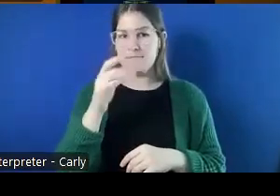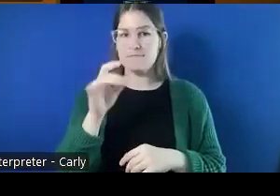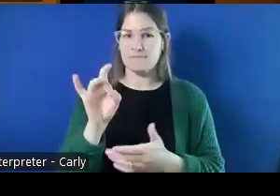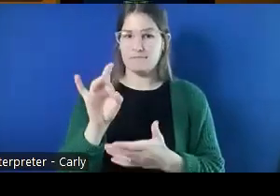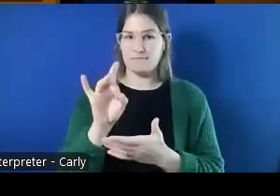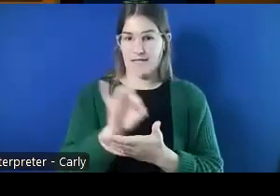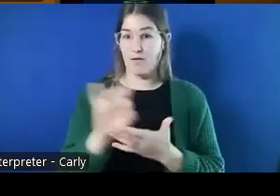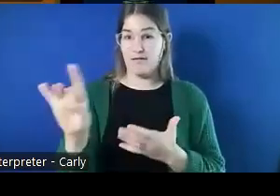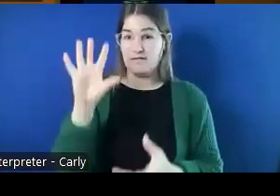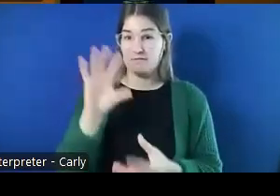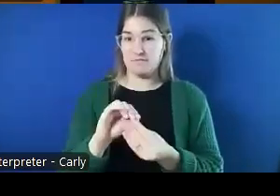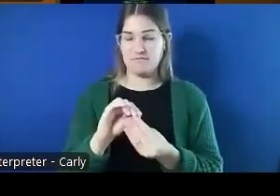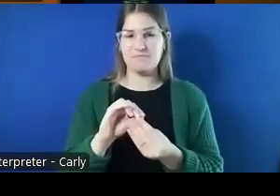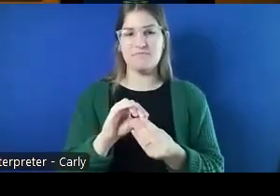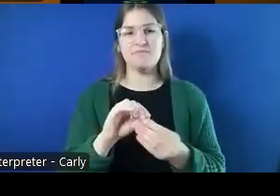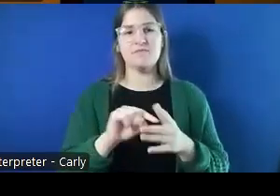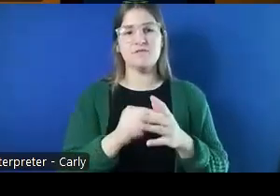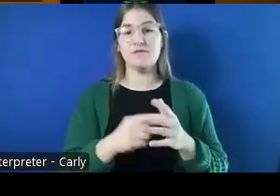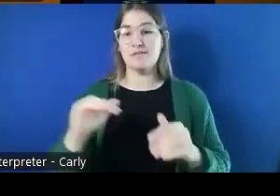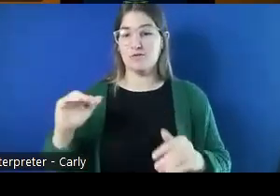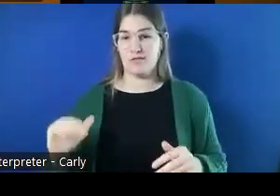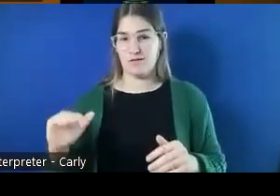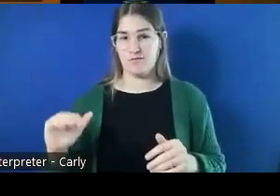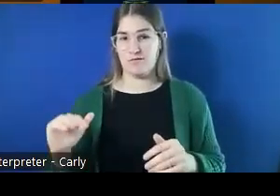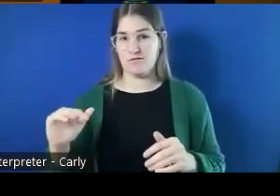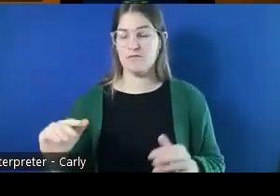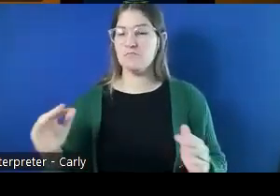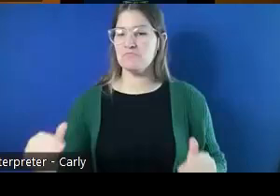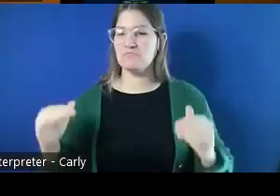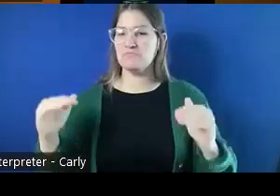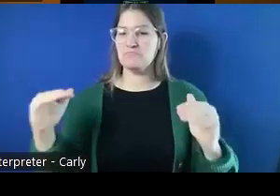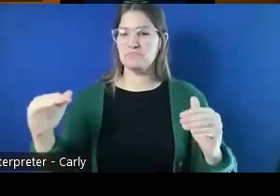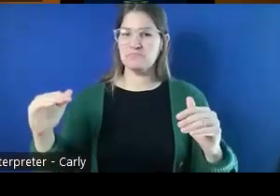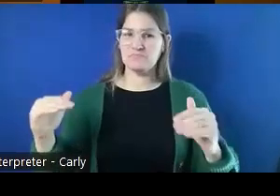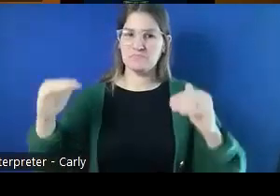starting with childhood moving to the present and I'll talk a bit more in depth about the specific